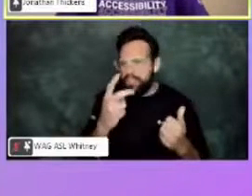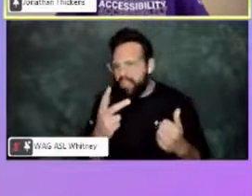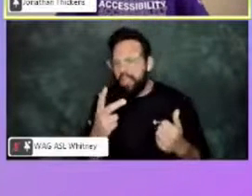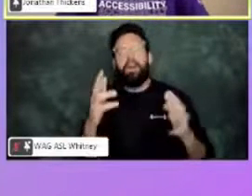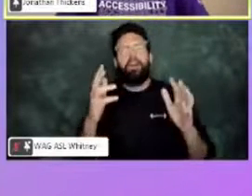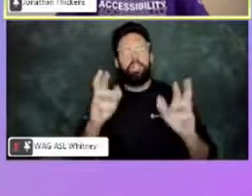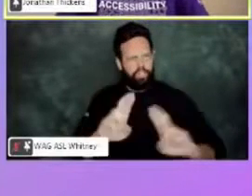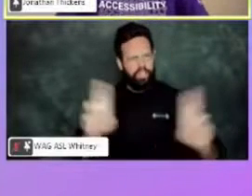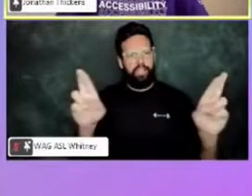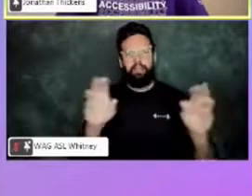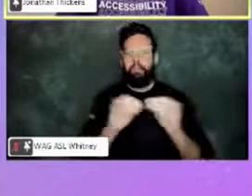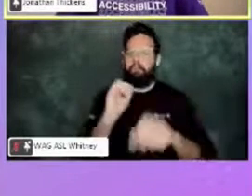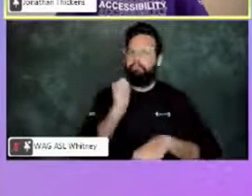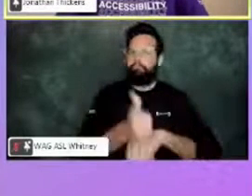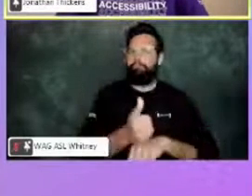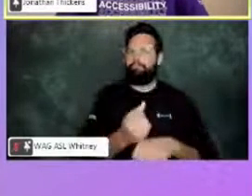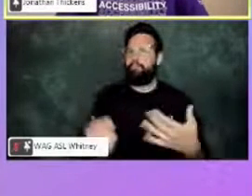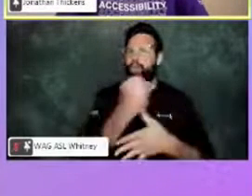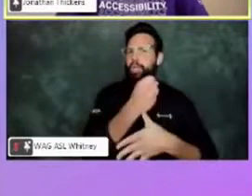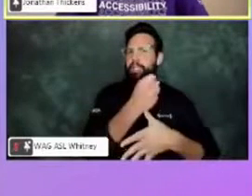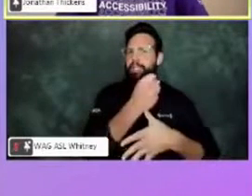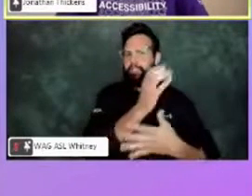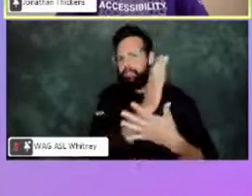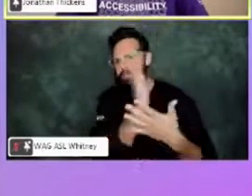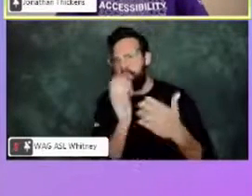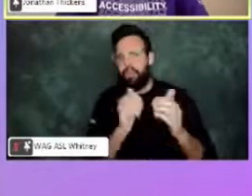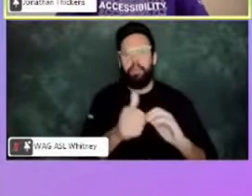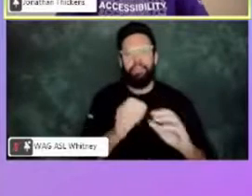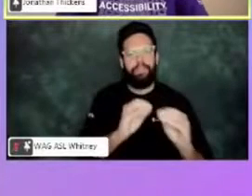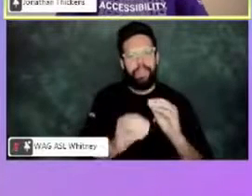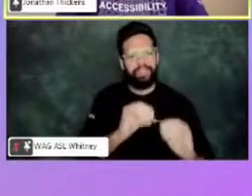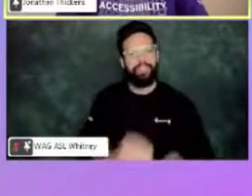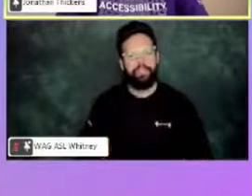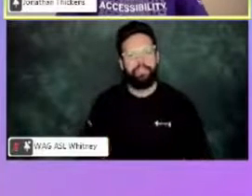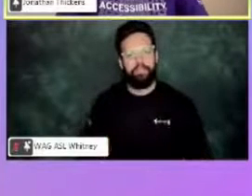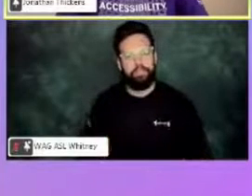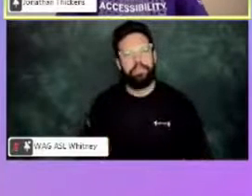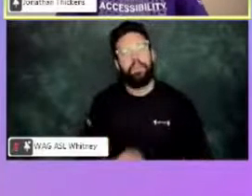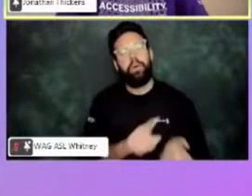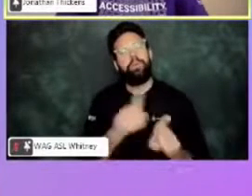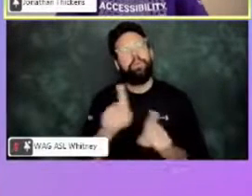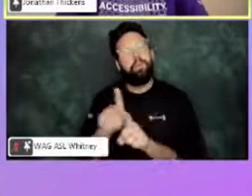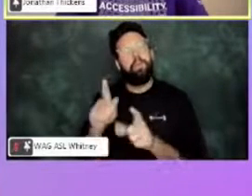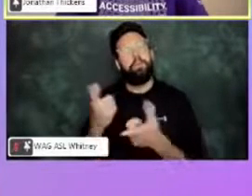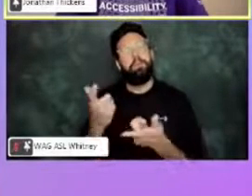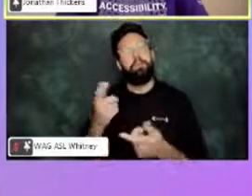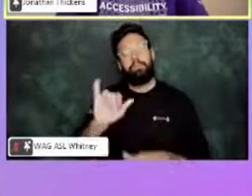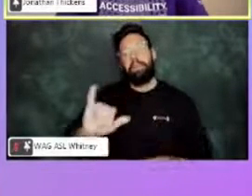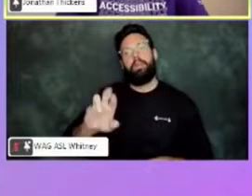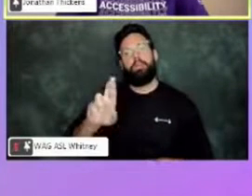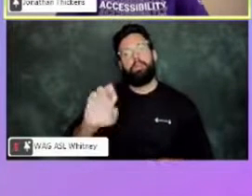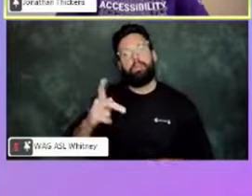Another major benefit of the cloud reporting platform is how easy it makes telling whether you're hitting your accessibility goals.